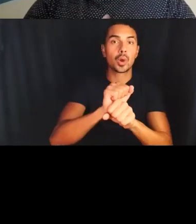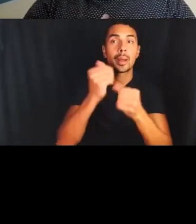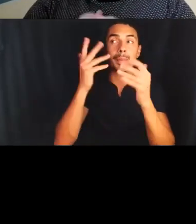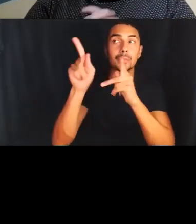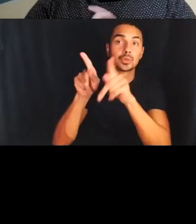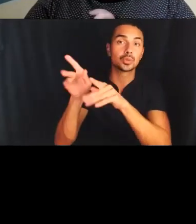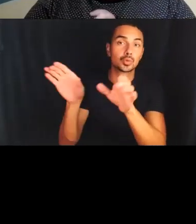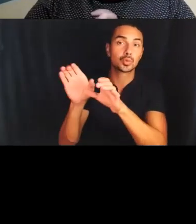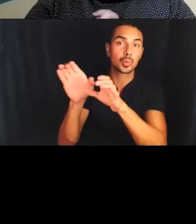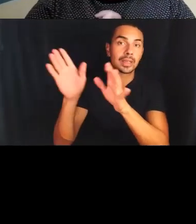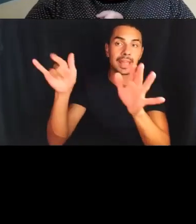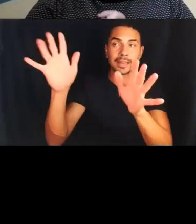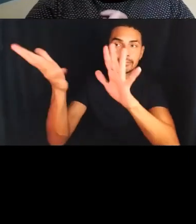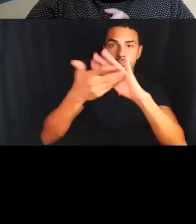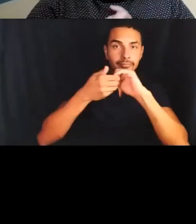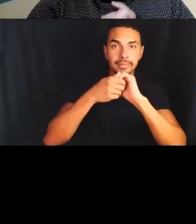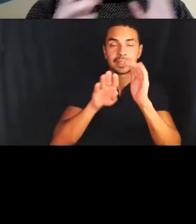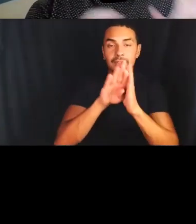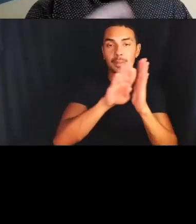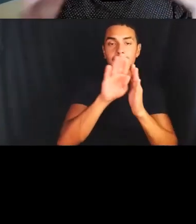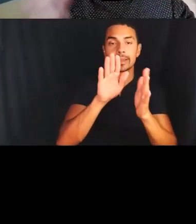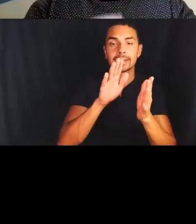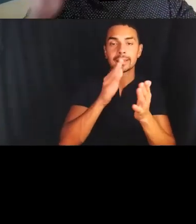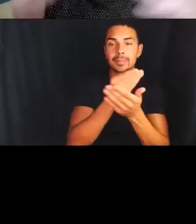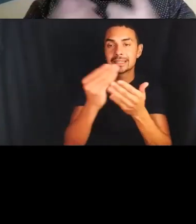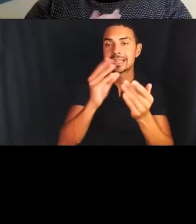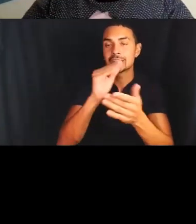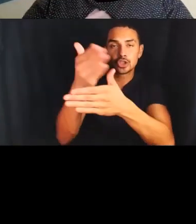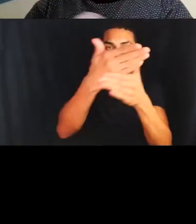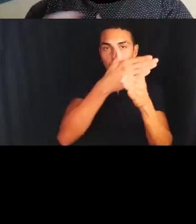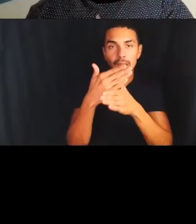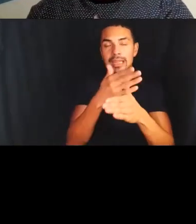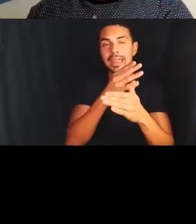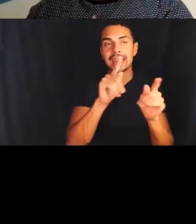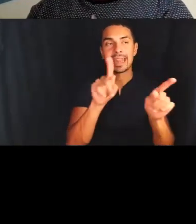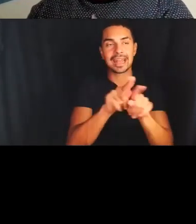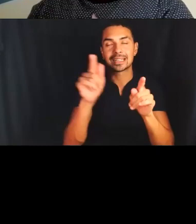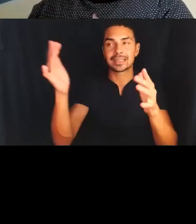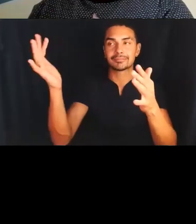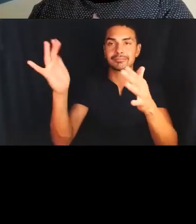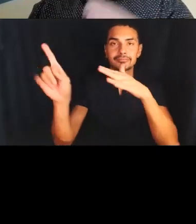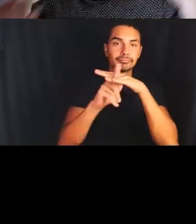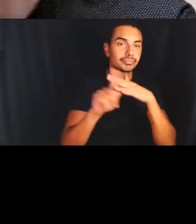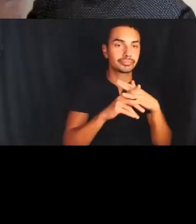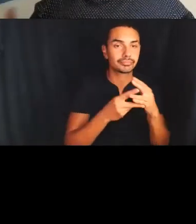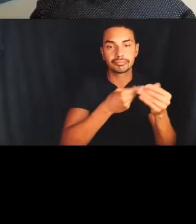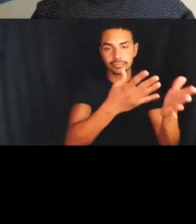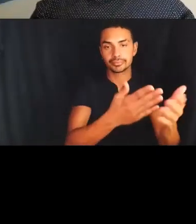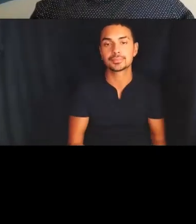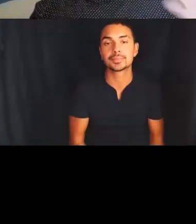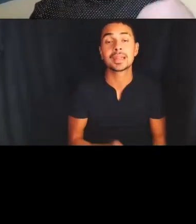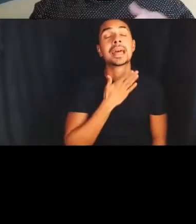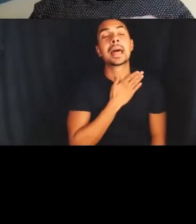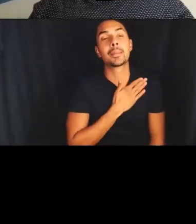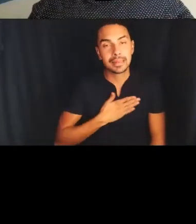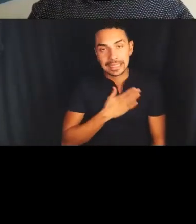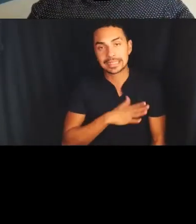and developing materials and sharing those as they come together. Please connect with us.